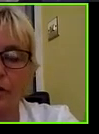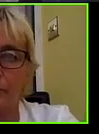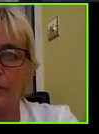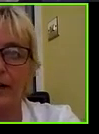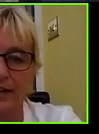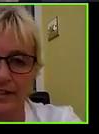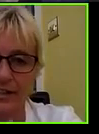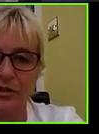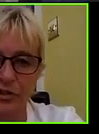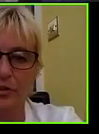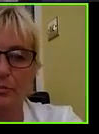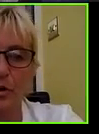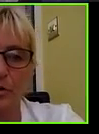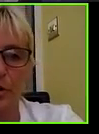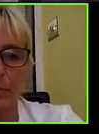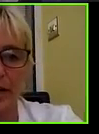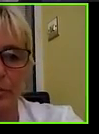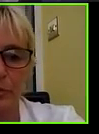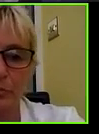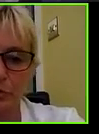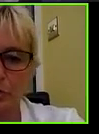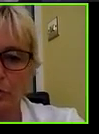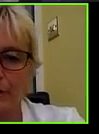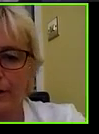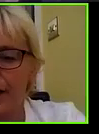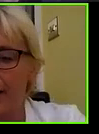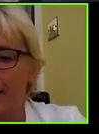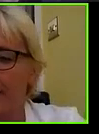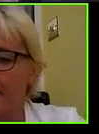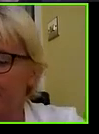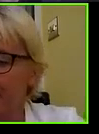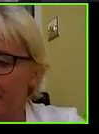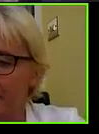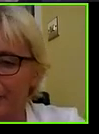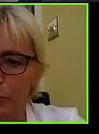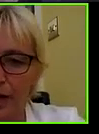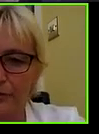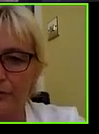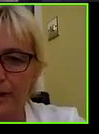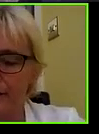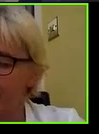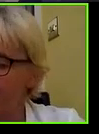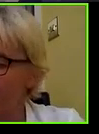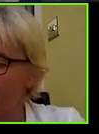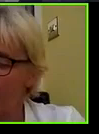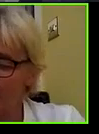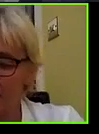hopefully as it goes on more and more people will join Facebook live events so